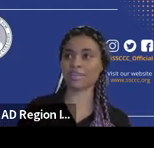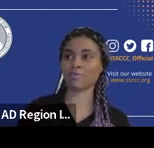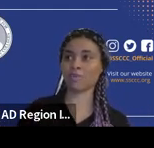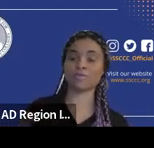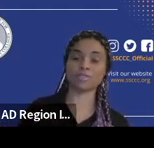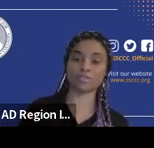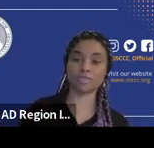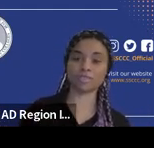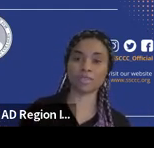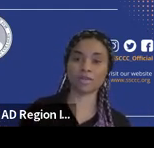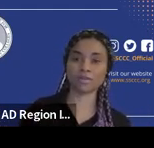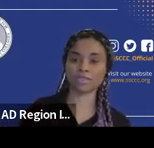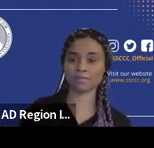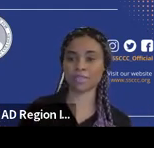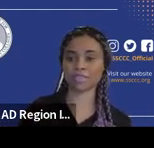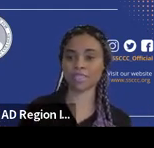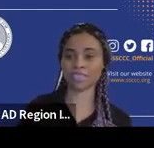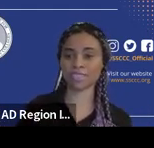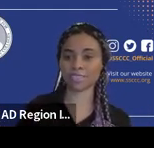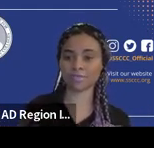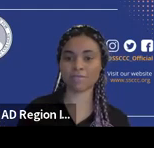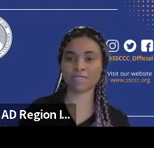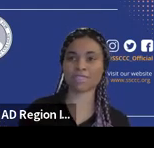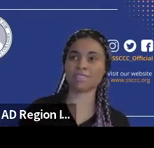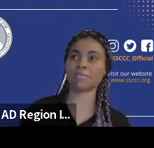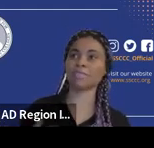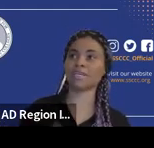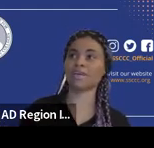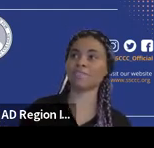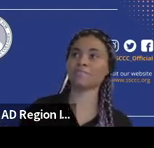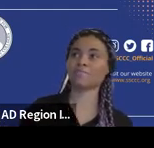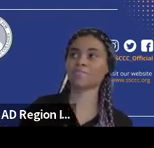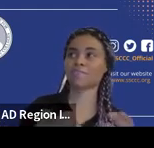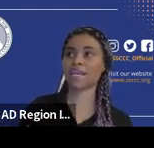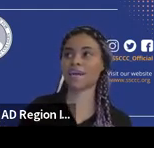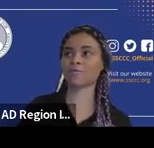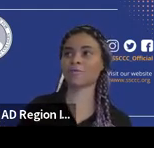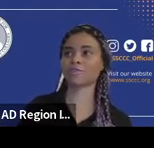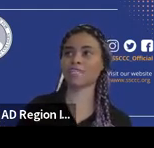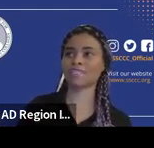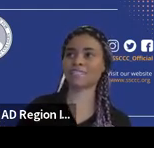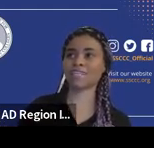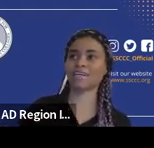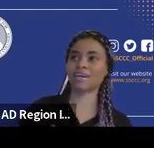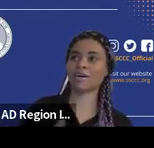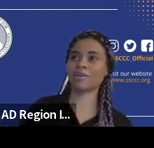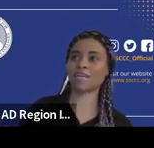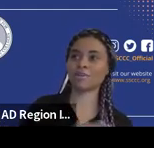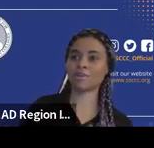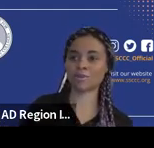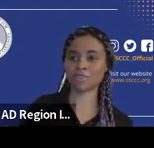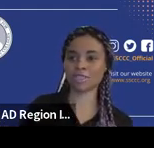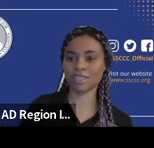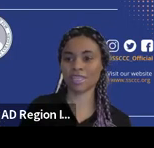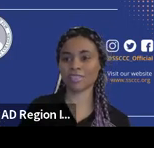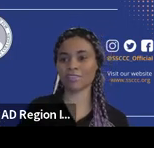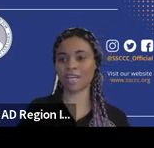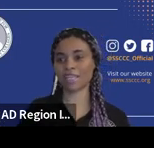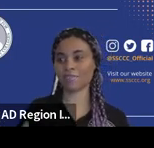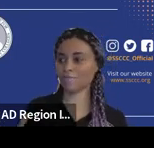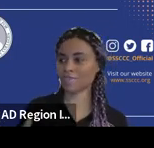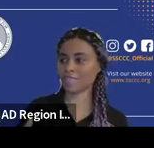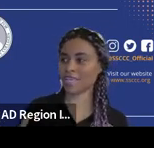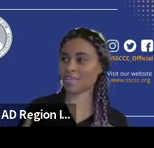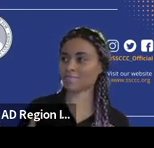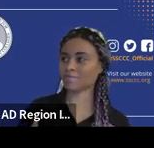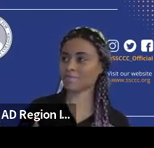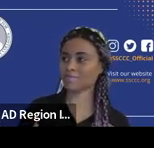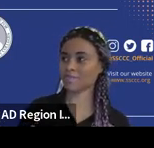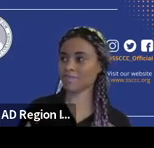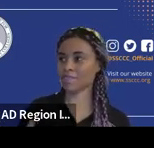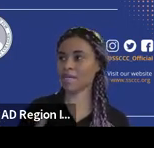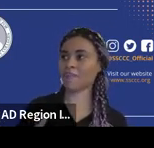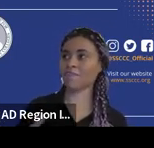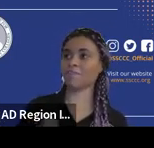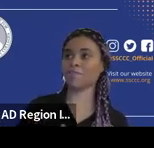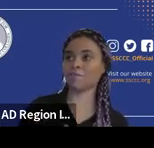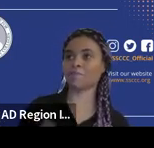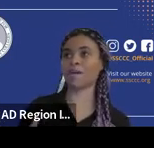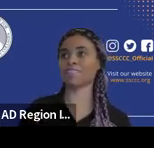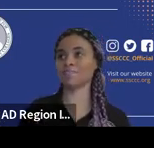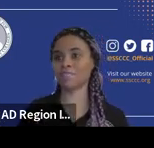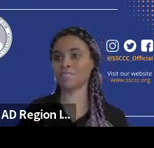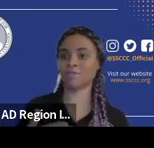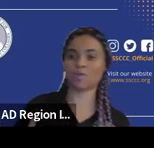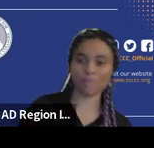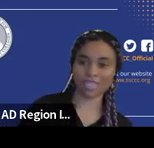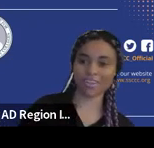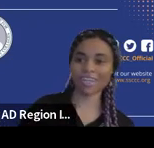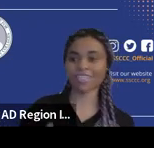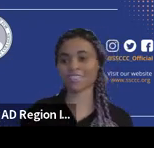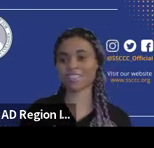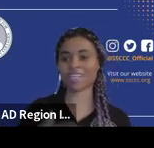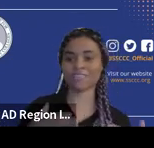On working with students, with disabilities, and then sometimes, if the disability office they have rules, and it's like, okay, your rules in your like, they have interfere with my disability, which is why I'm here.